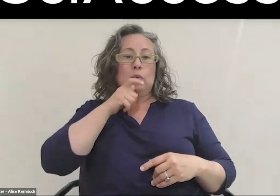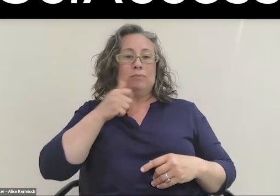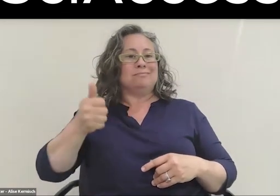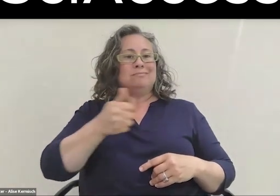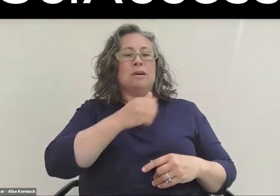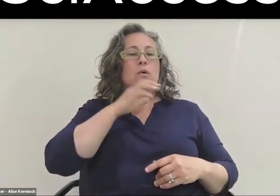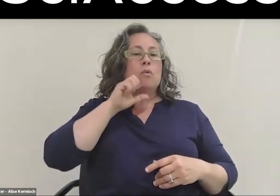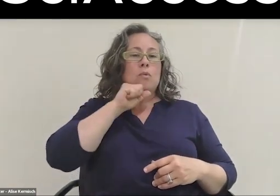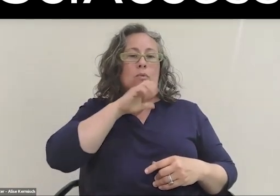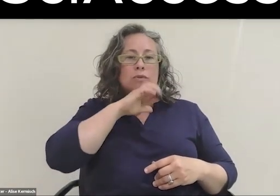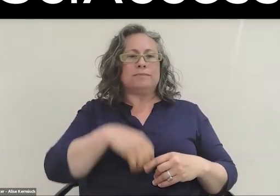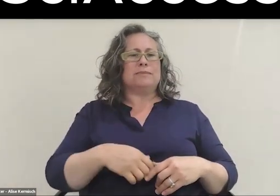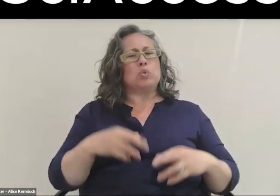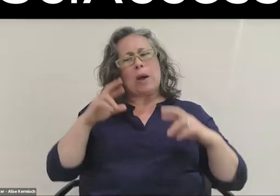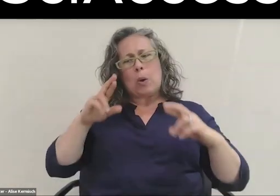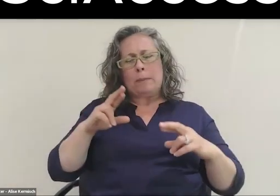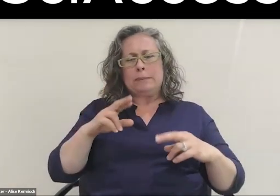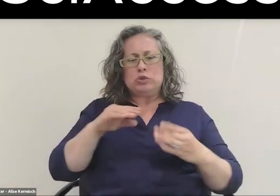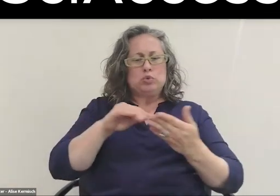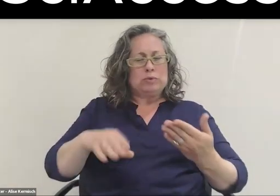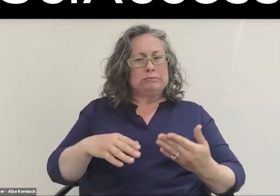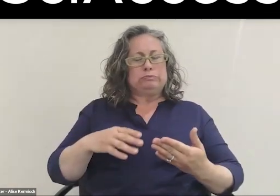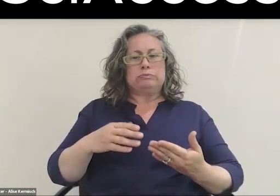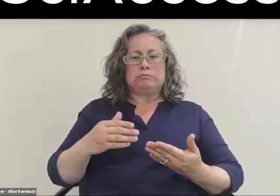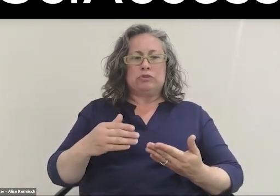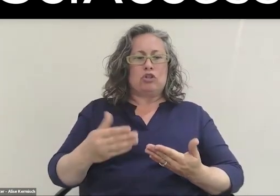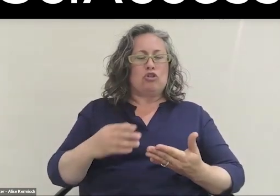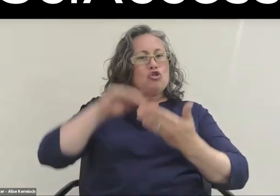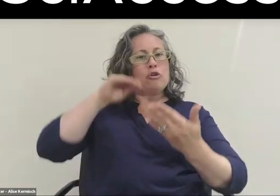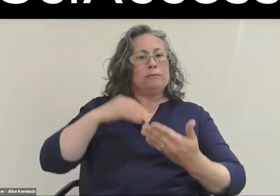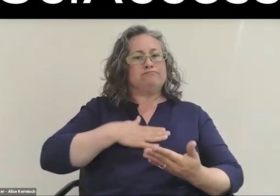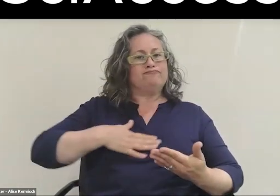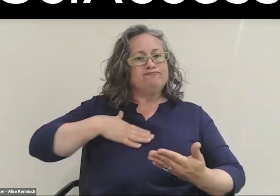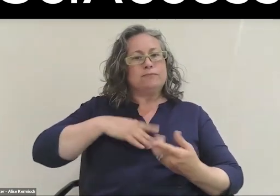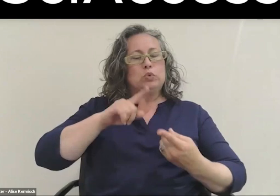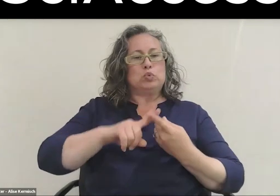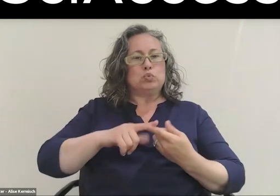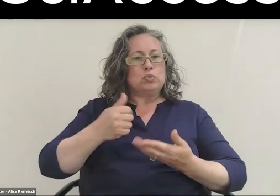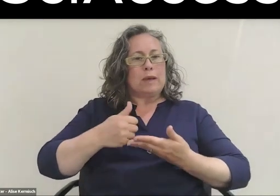I hope the students gain an appreciation for all the challenges in developing assistive technologies.